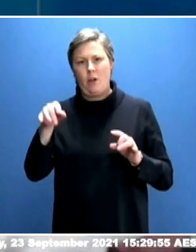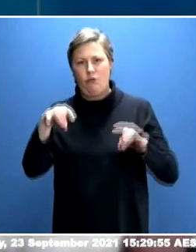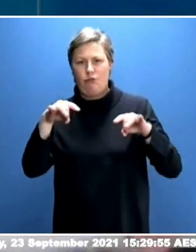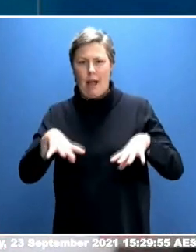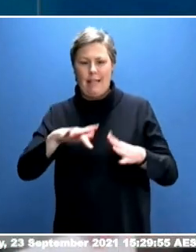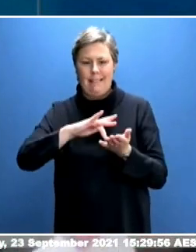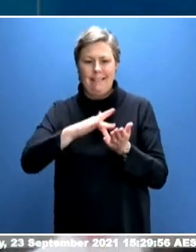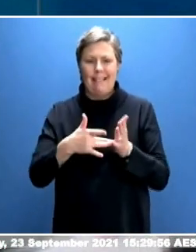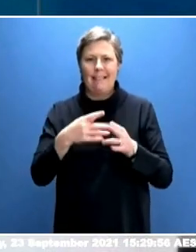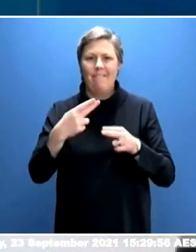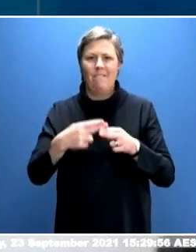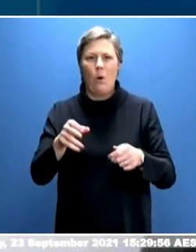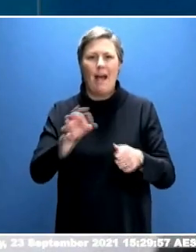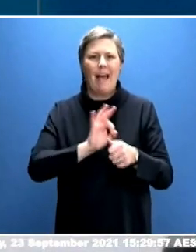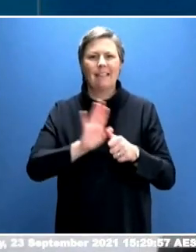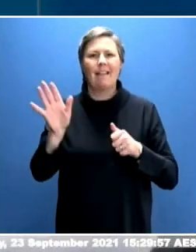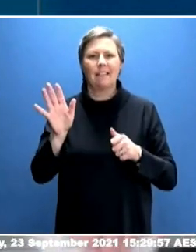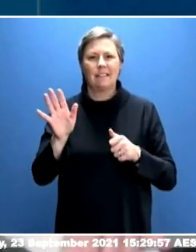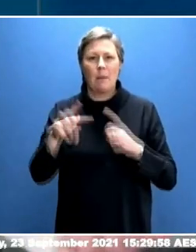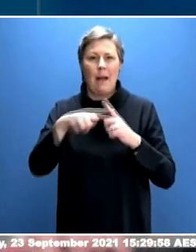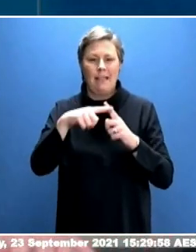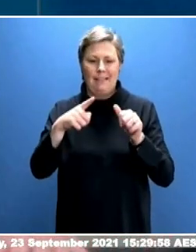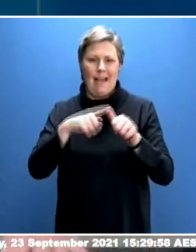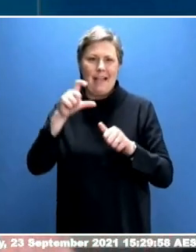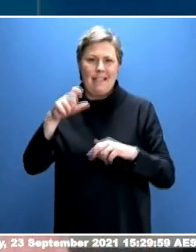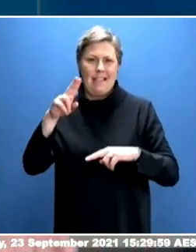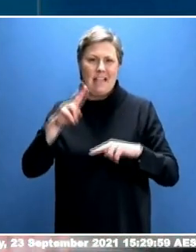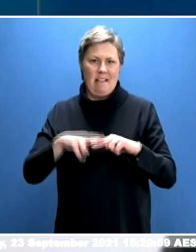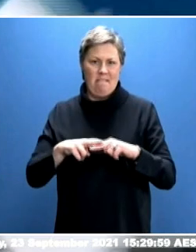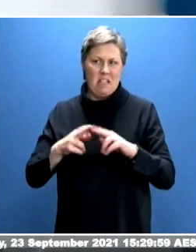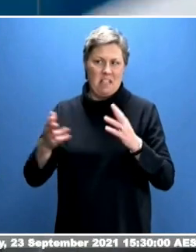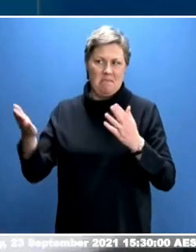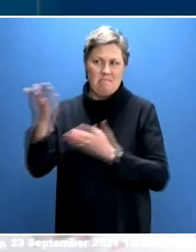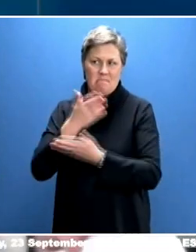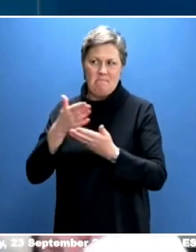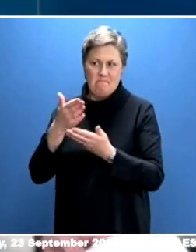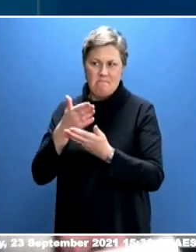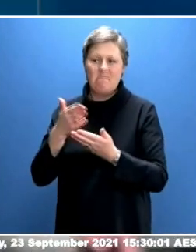residential care and the Australian Childhood Foundation to develop a model,